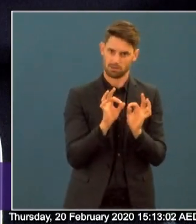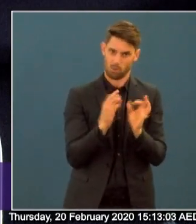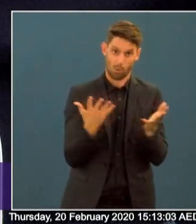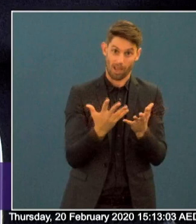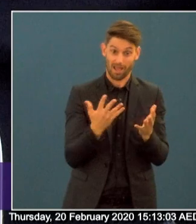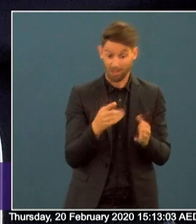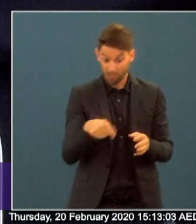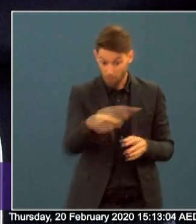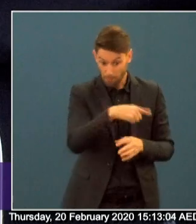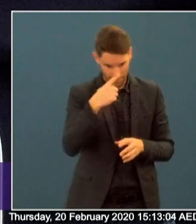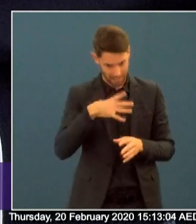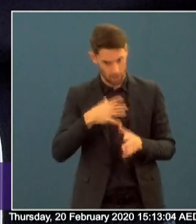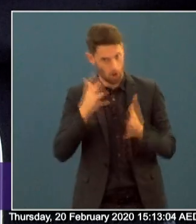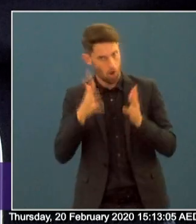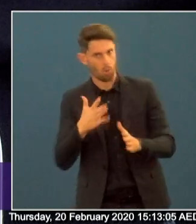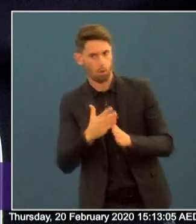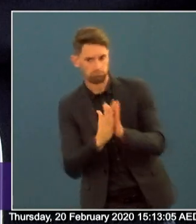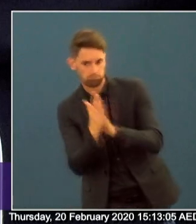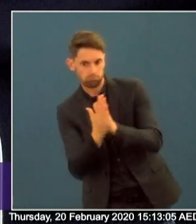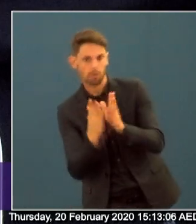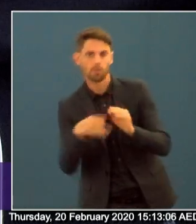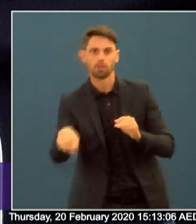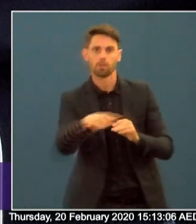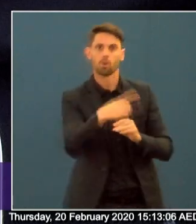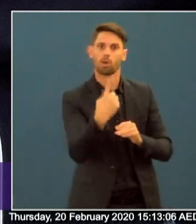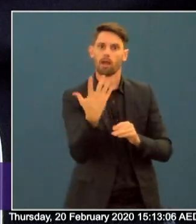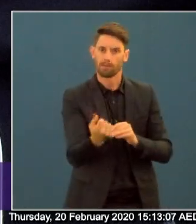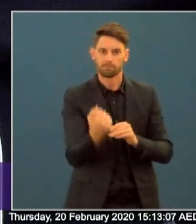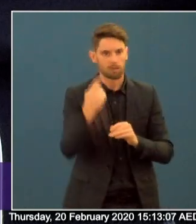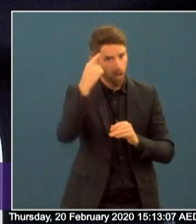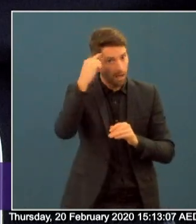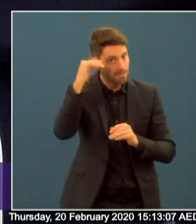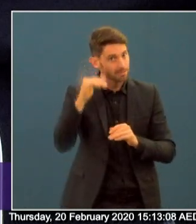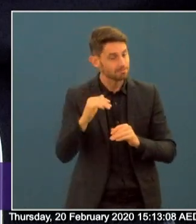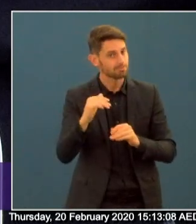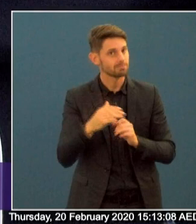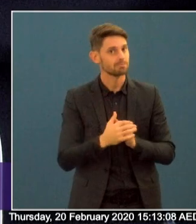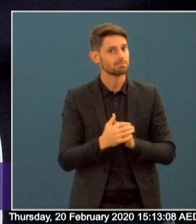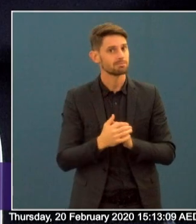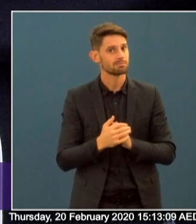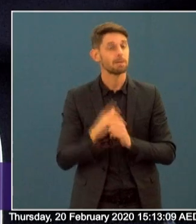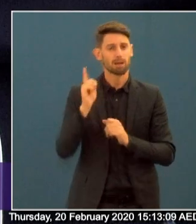However, I think that the context has moved on. And there is expectation, very reasonable expectation,